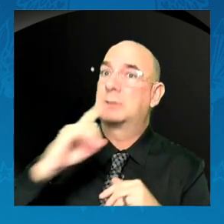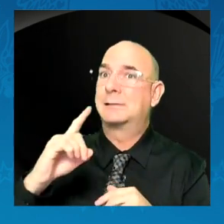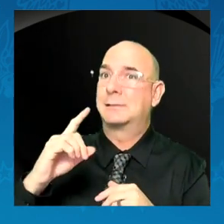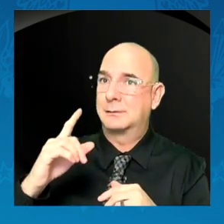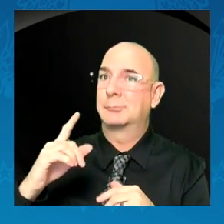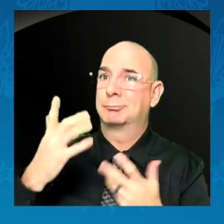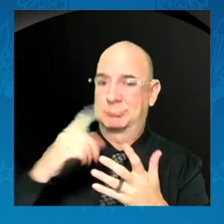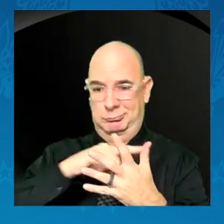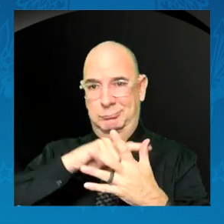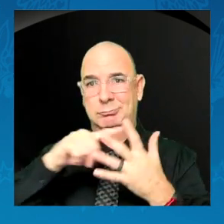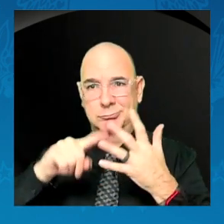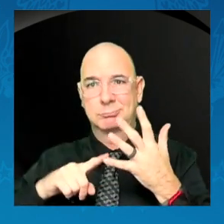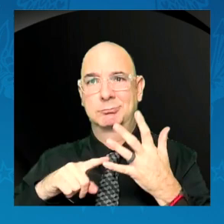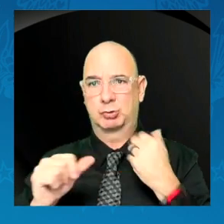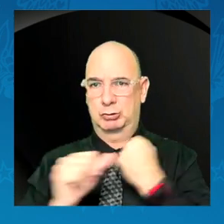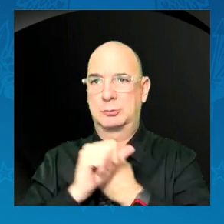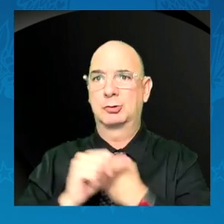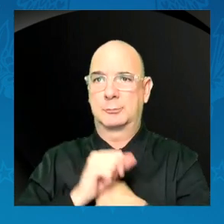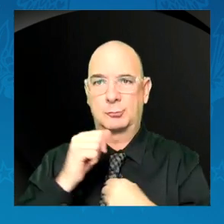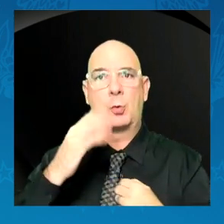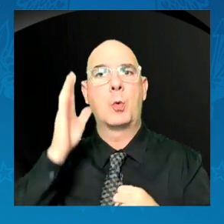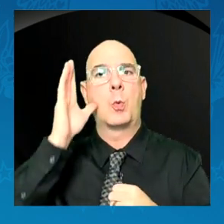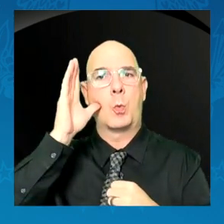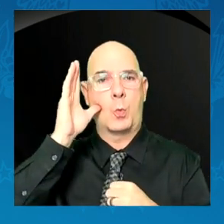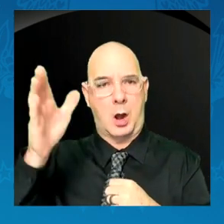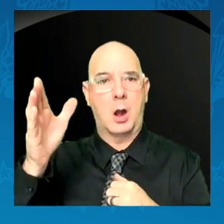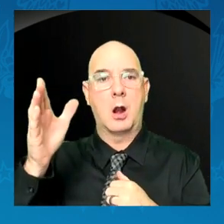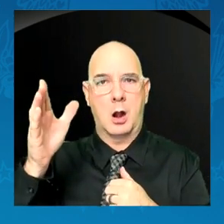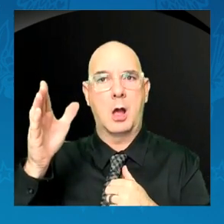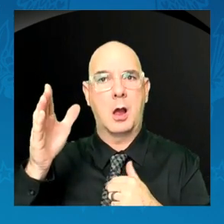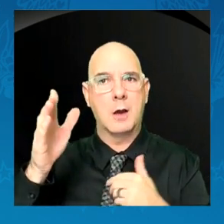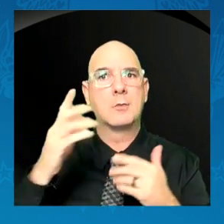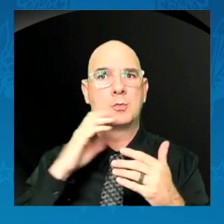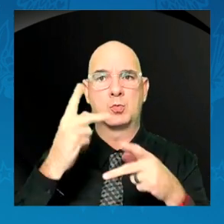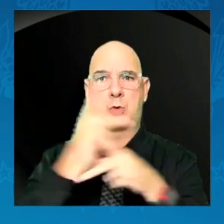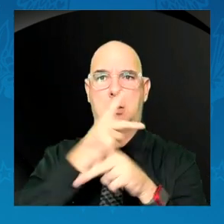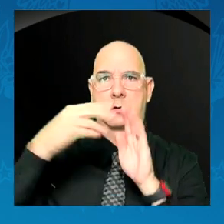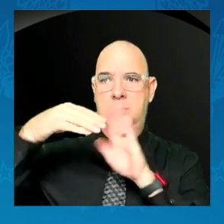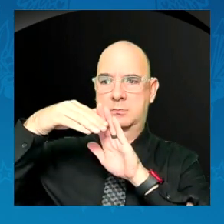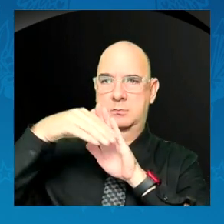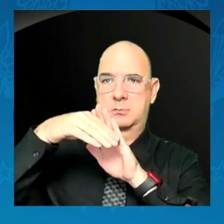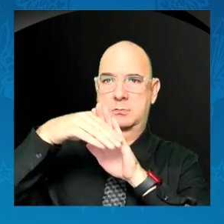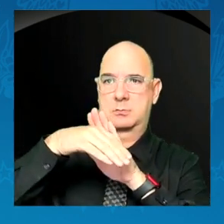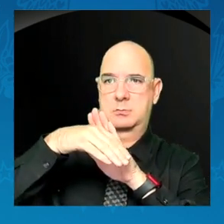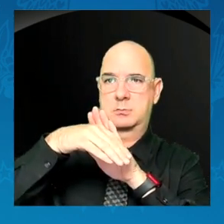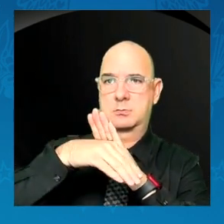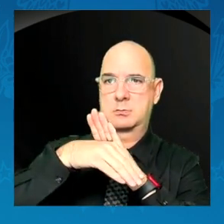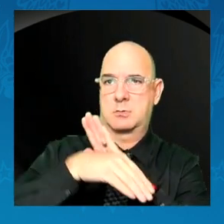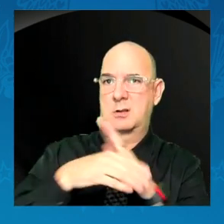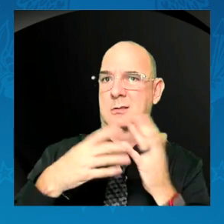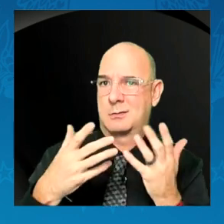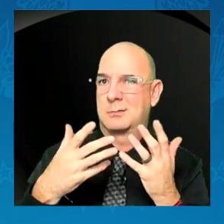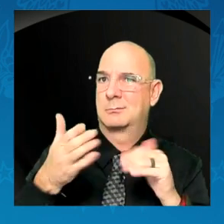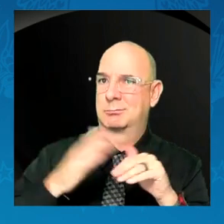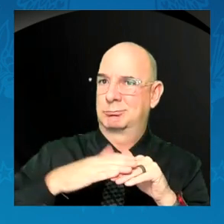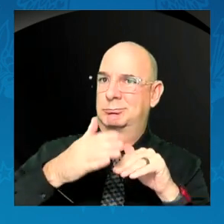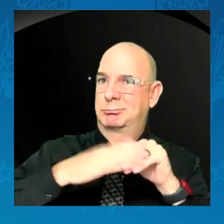grow in the years to come, which is why it is critical that we maintain our competitive edge